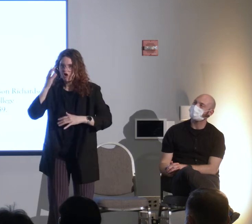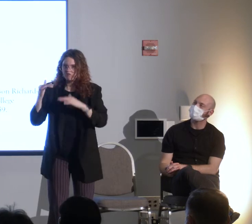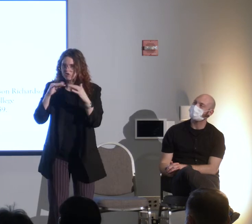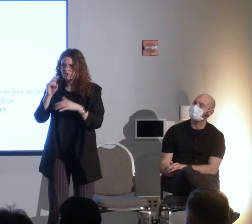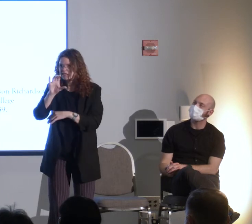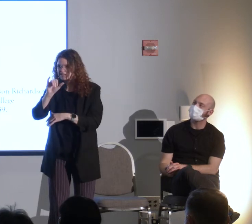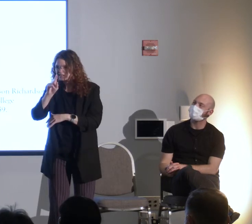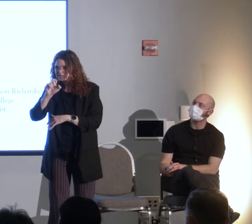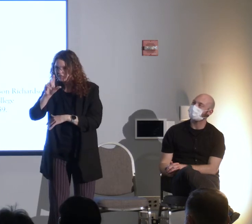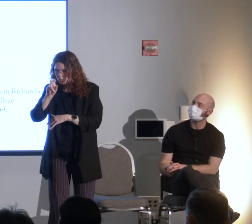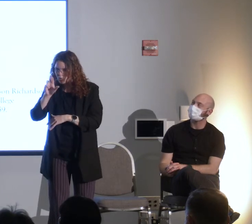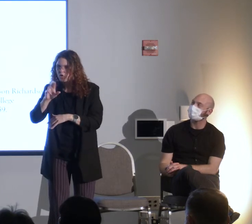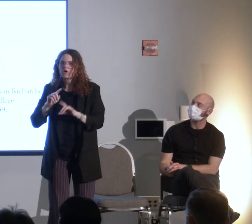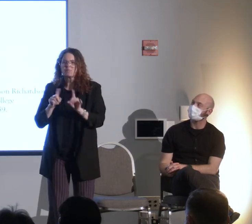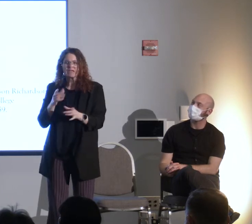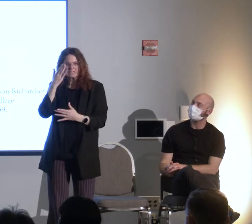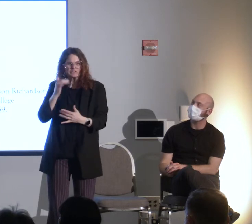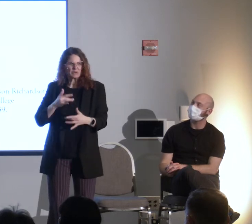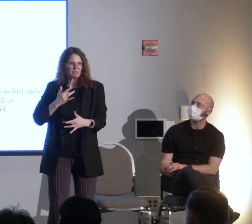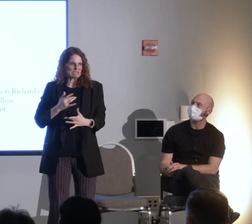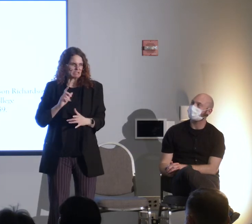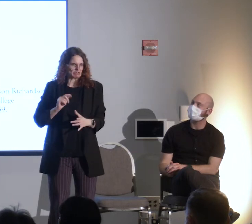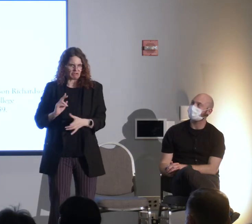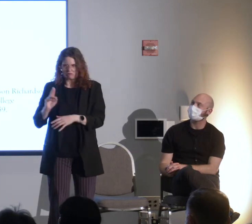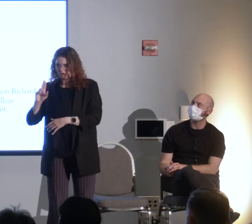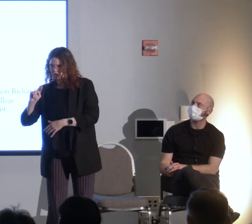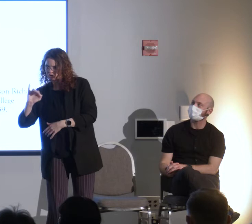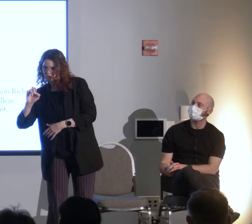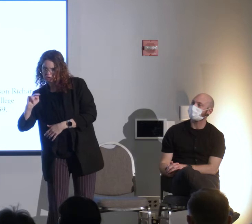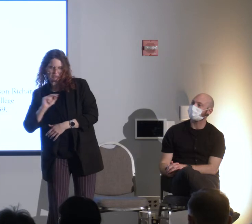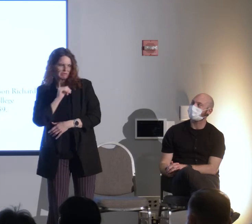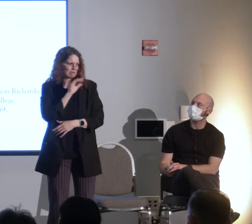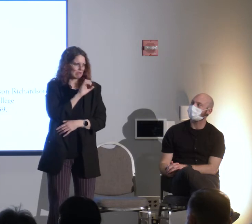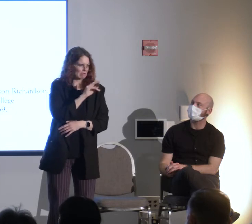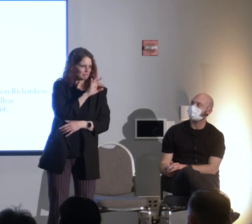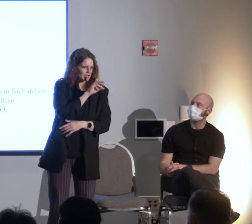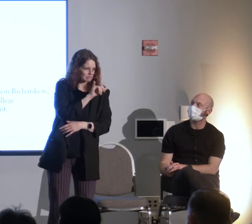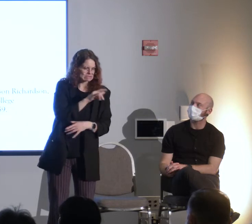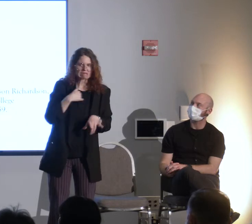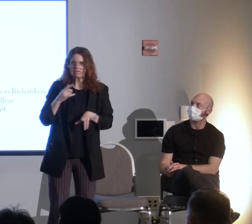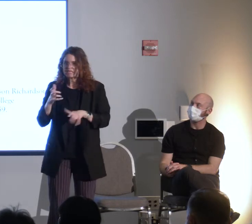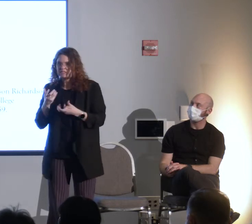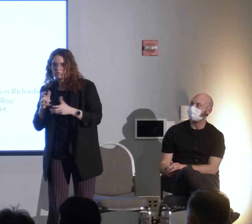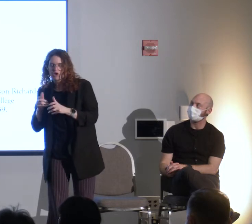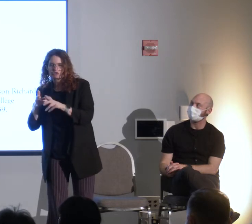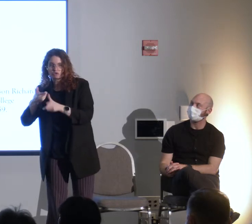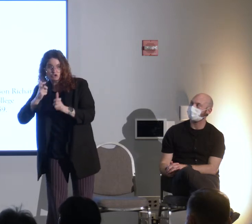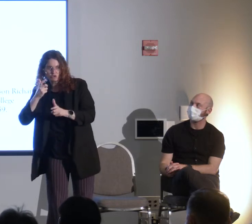but he didn't actually know which side he should be on. He didn't really want to fight for the north because he would be shooting literally, at one of